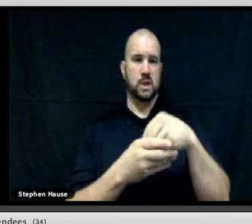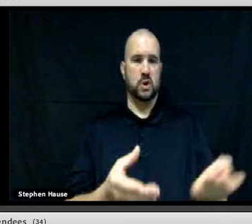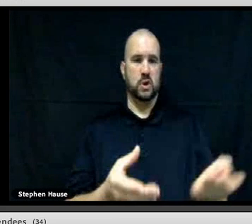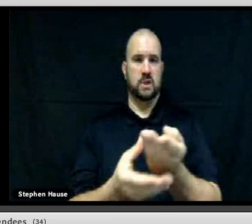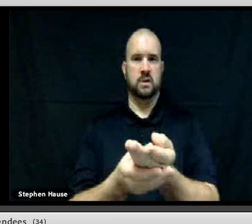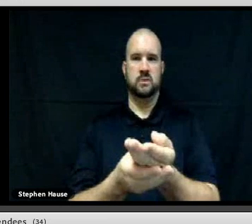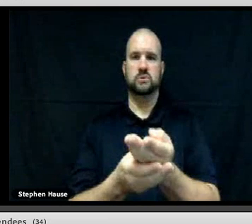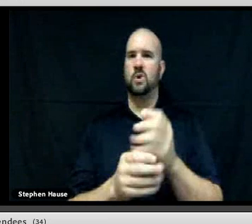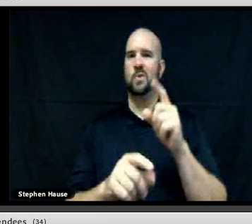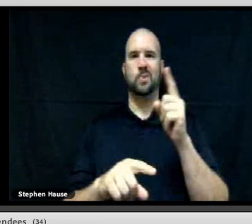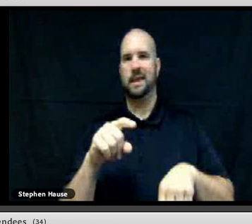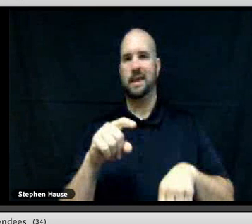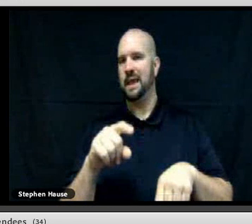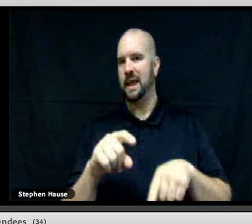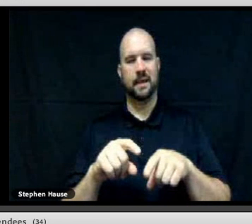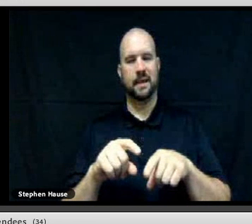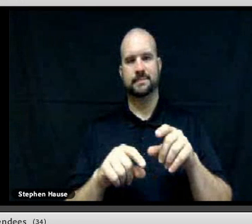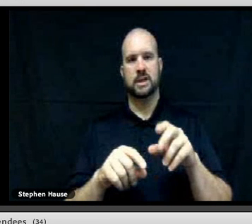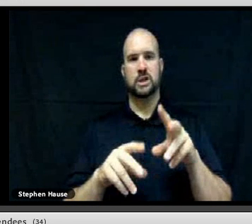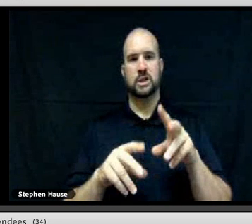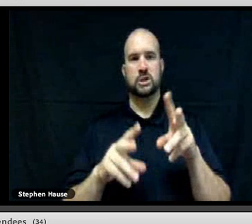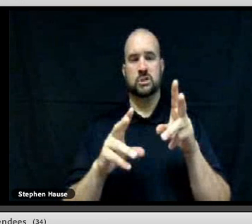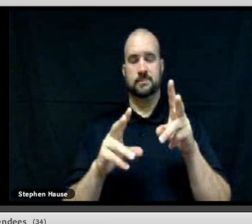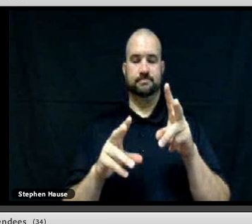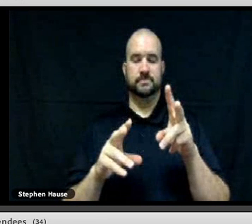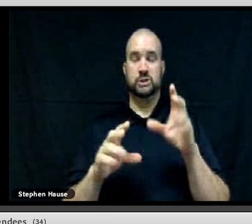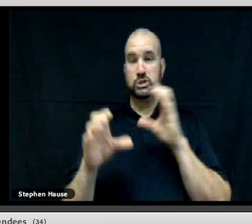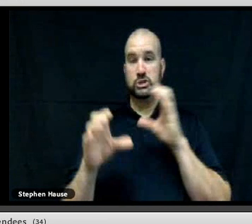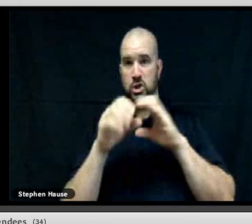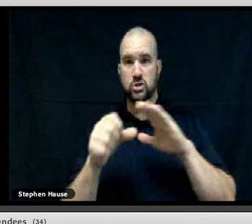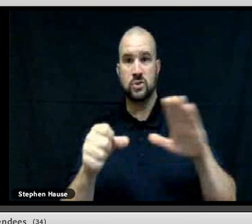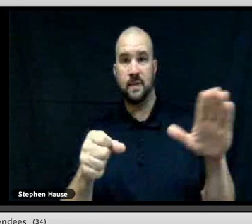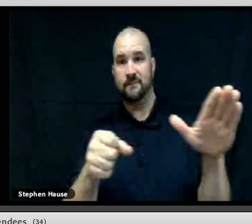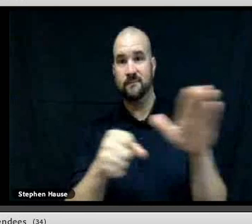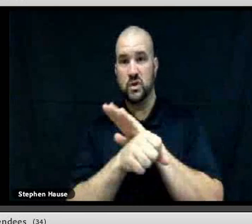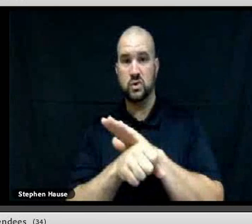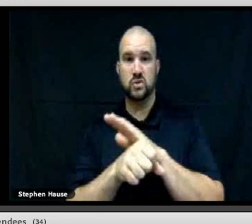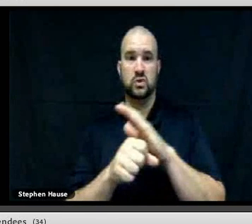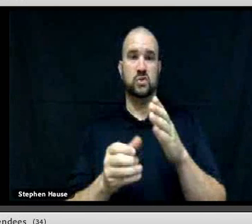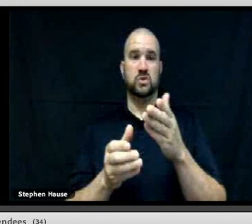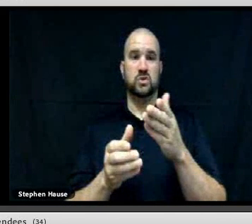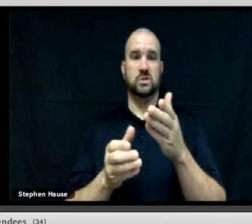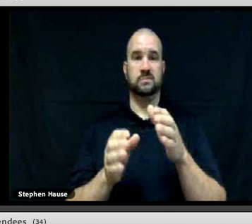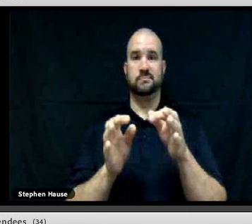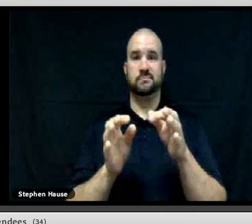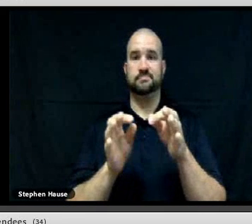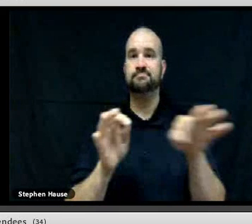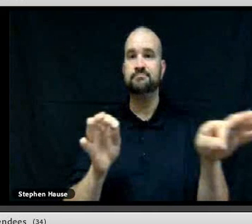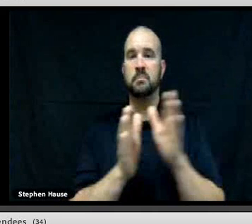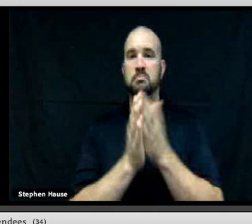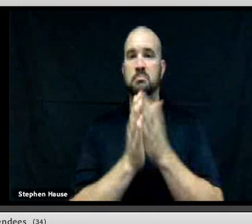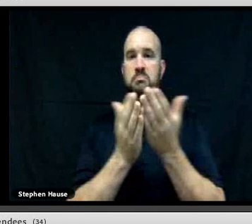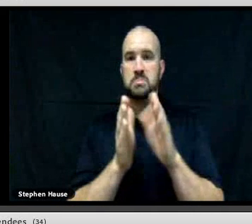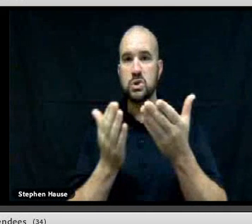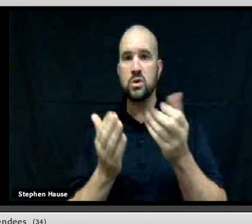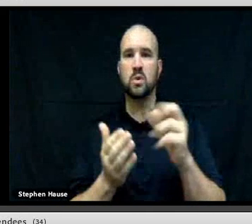So, being, uh, really, uh, intentional about the way that you're describing an object is going to be important for someone.